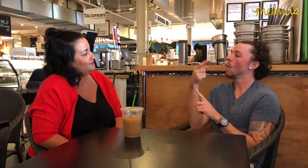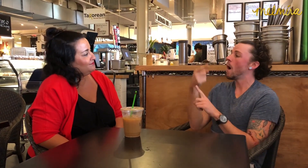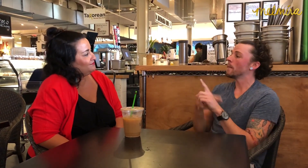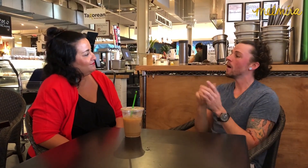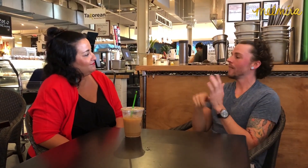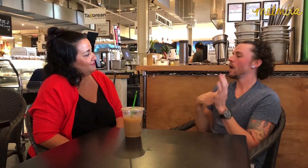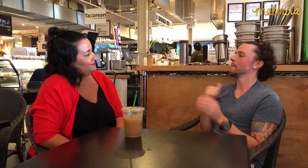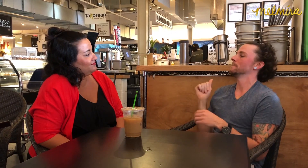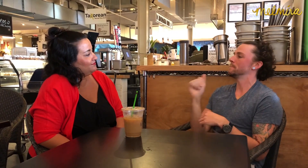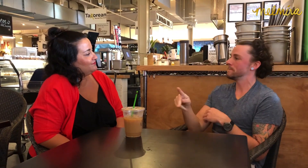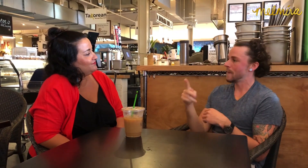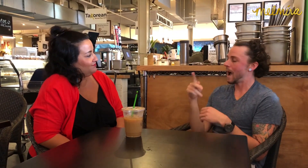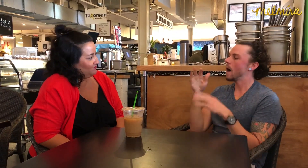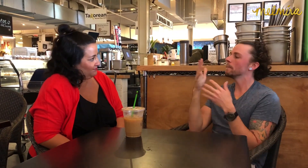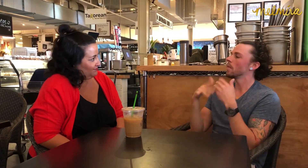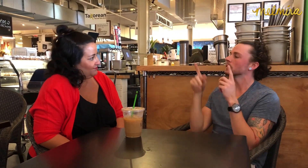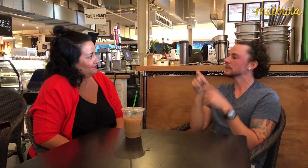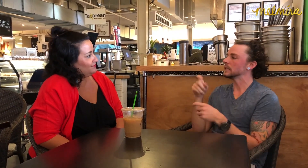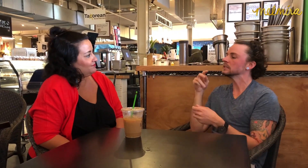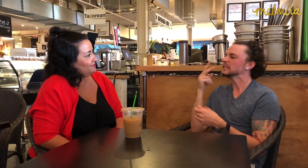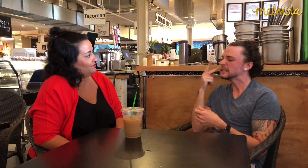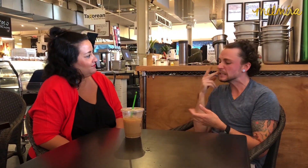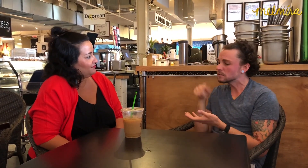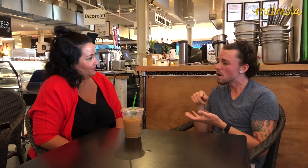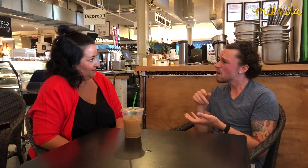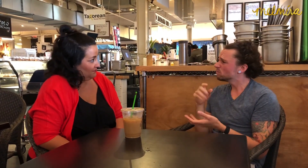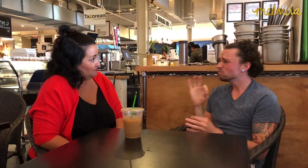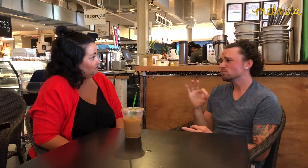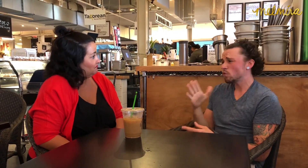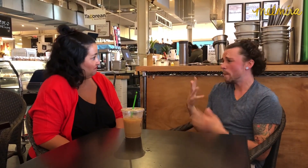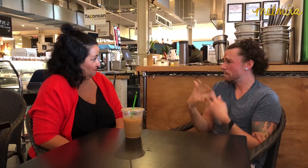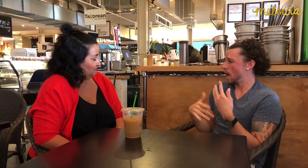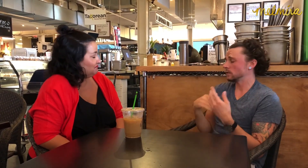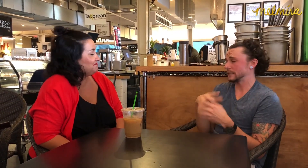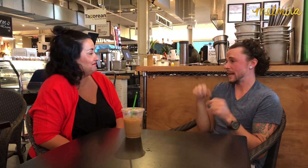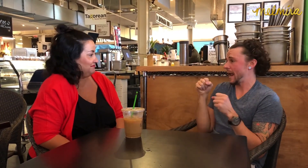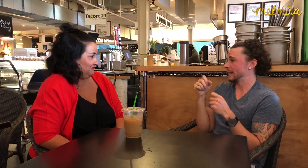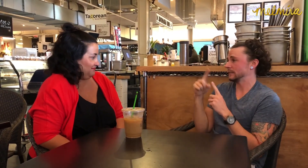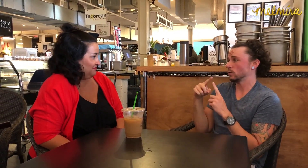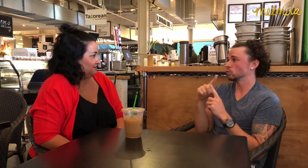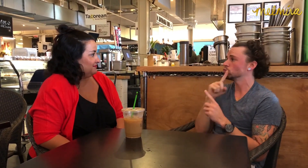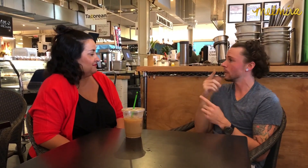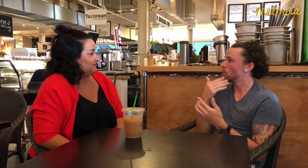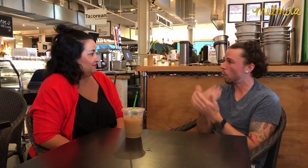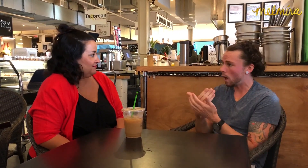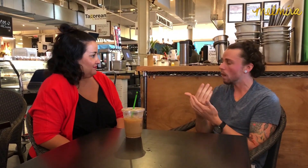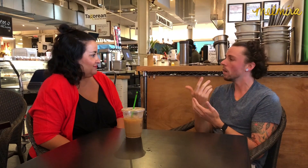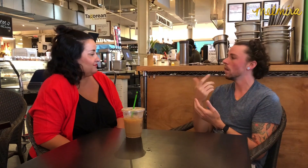After a month, I came back for another blood test. They said that my blood was responding well to the "T"